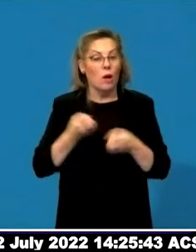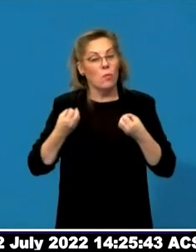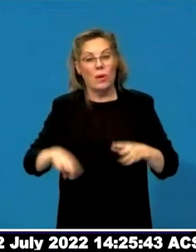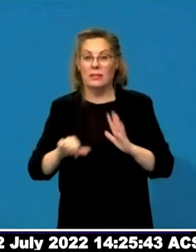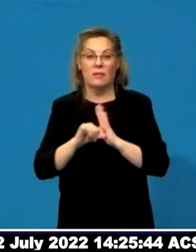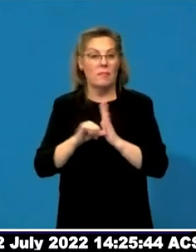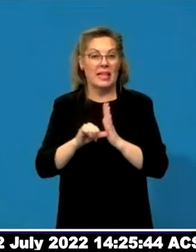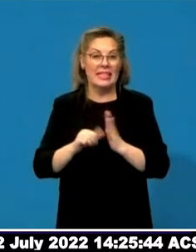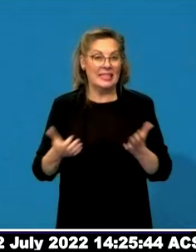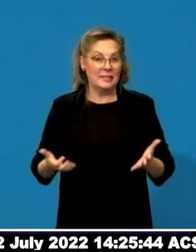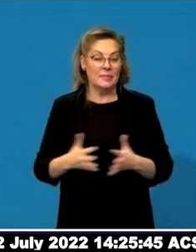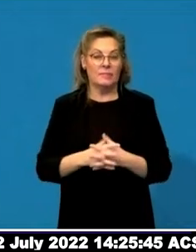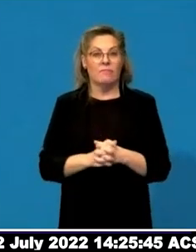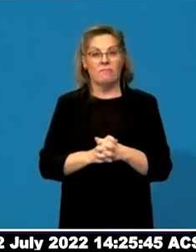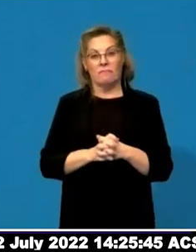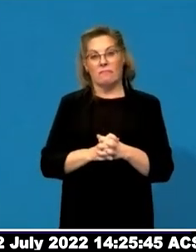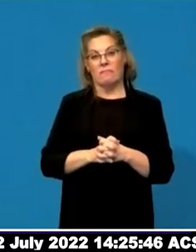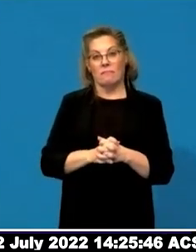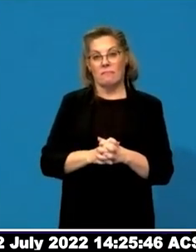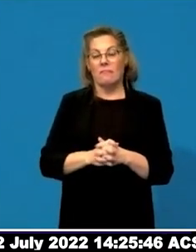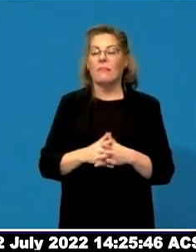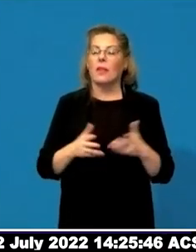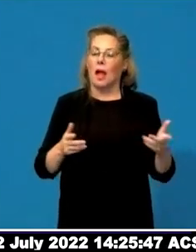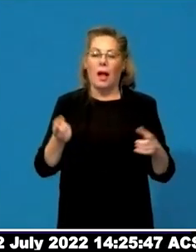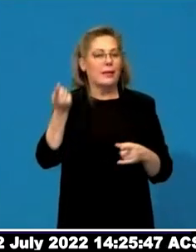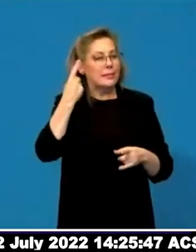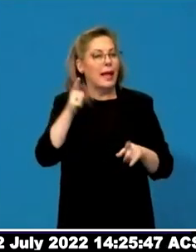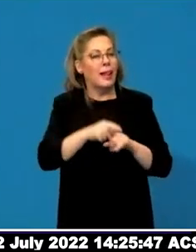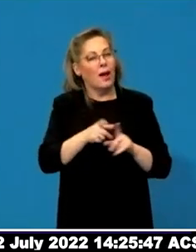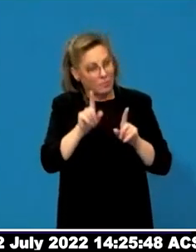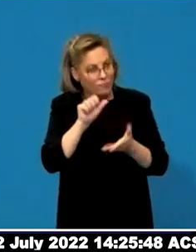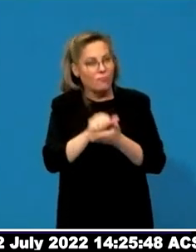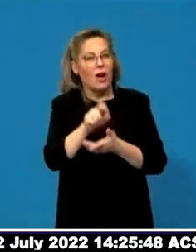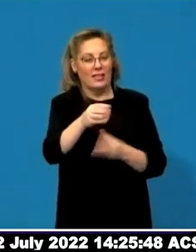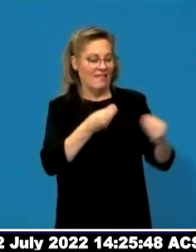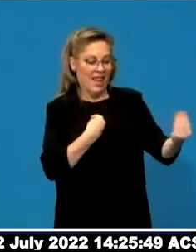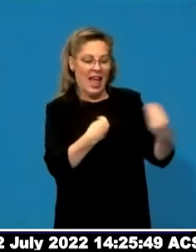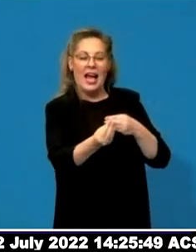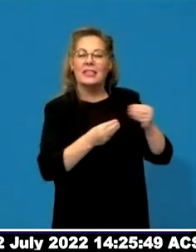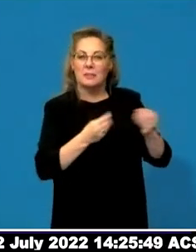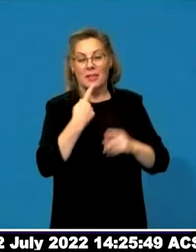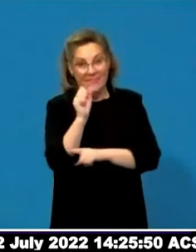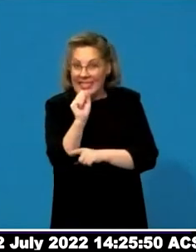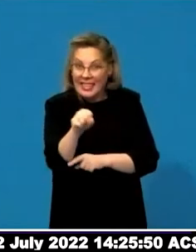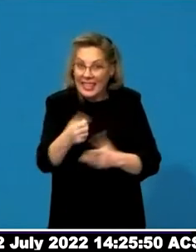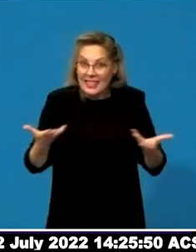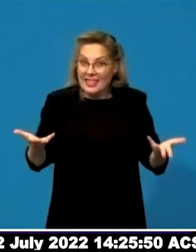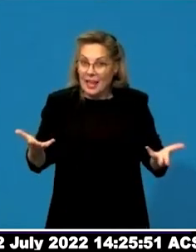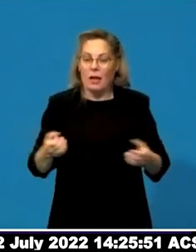COMMISSIONER McEWIN: So, again, more flexibility is required. MS McRAE: Yeah, absolutely. COMMISSIONER McEWIN: Thank you. And thank you again. Just one more question.